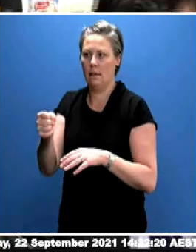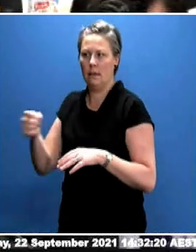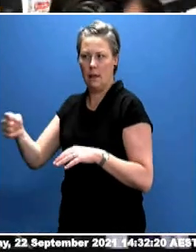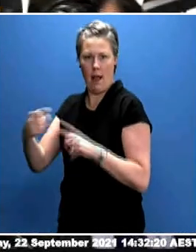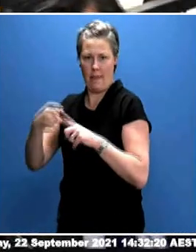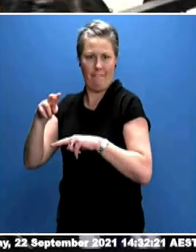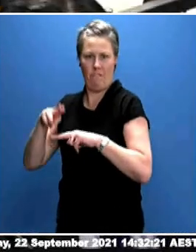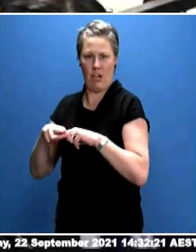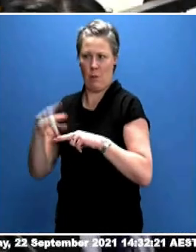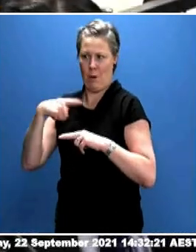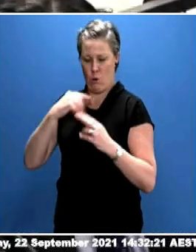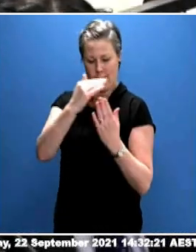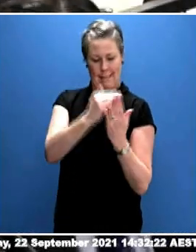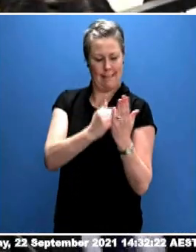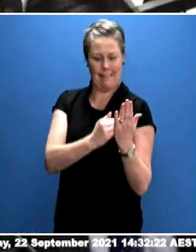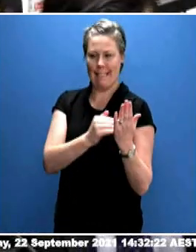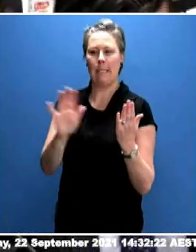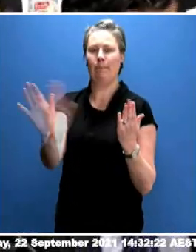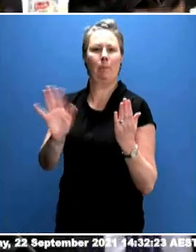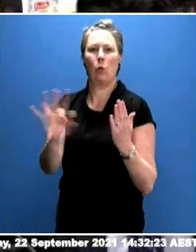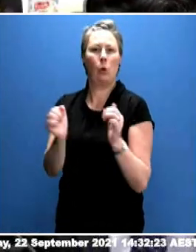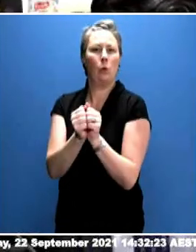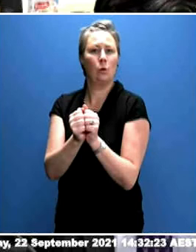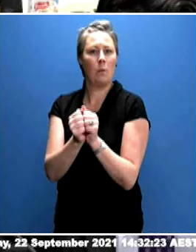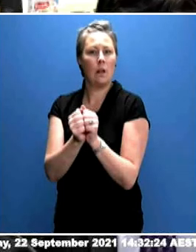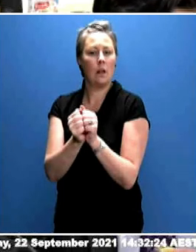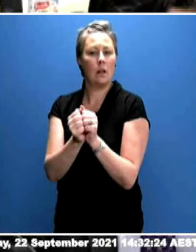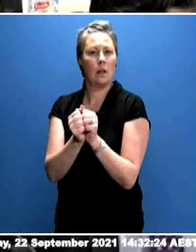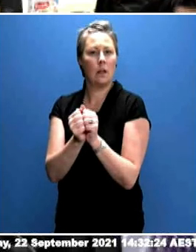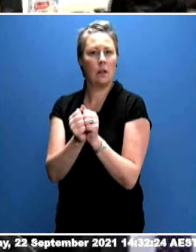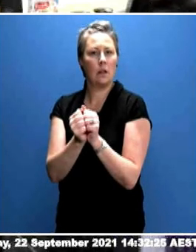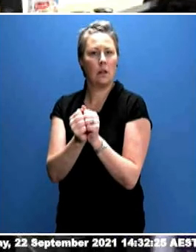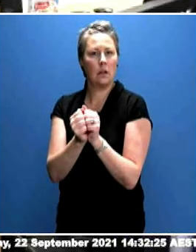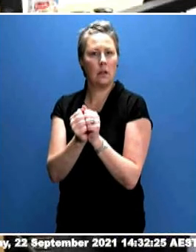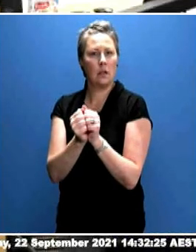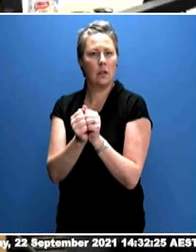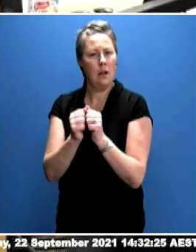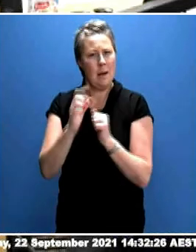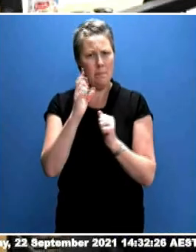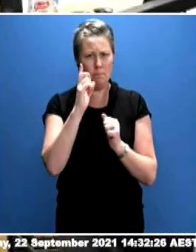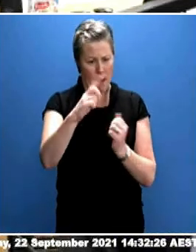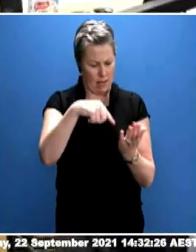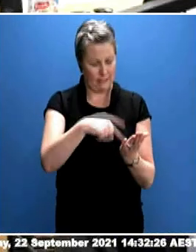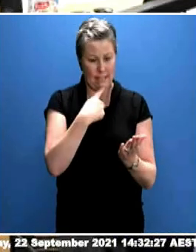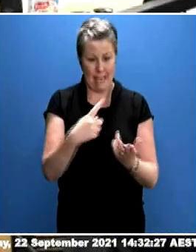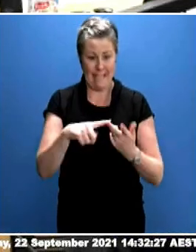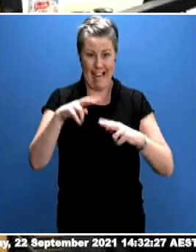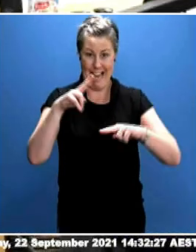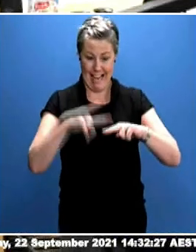which, if you've noted, "an immediate and substantial risk to the child causing significant harm to the child or another person."